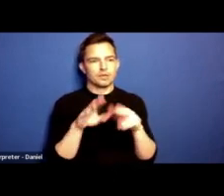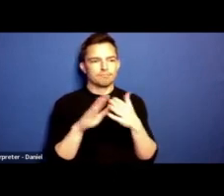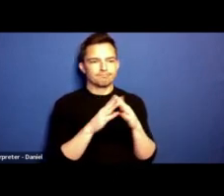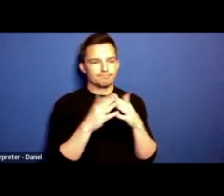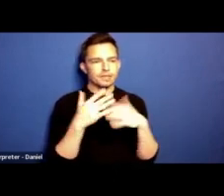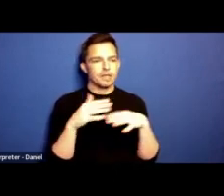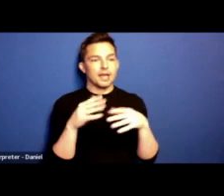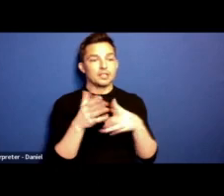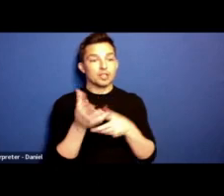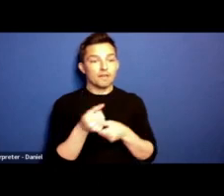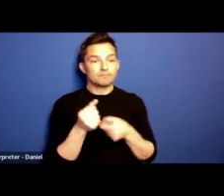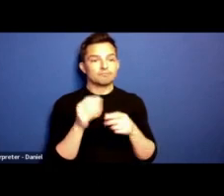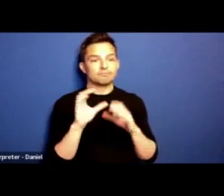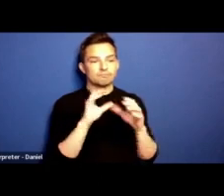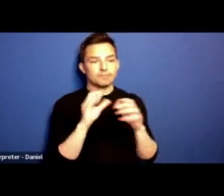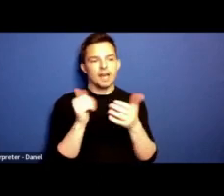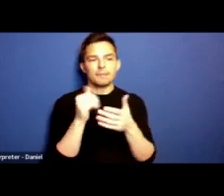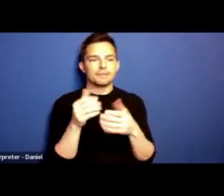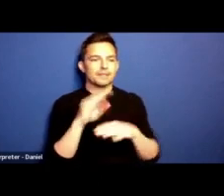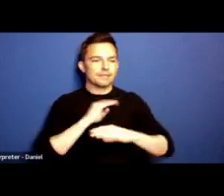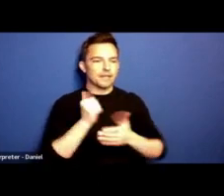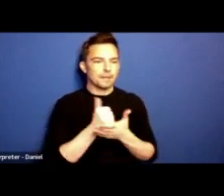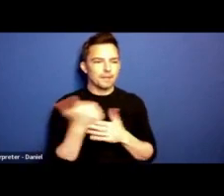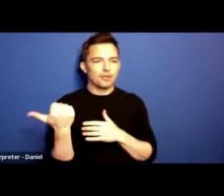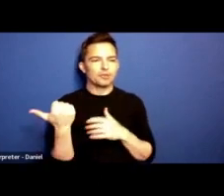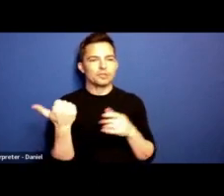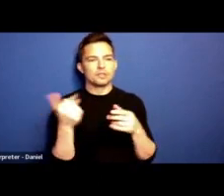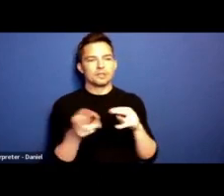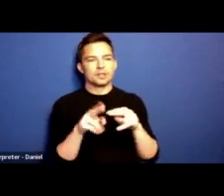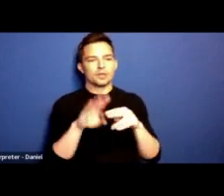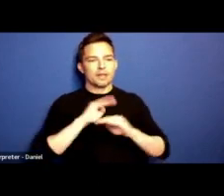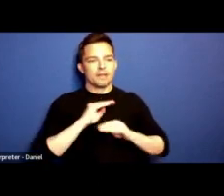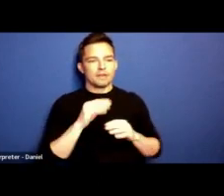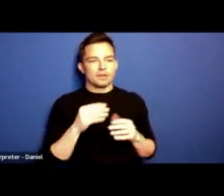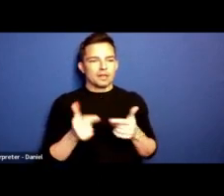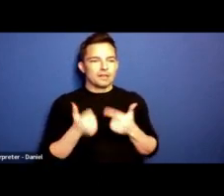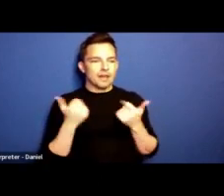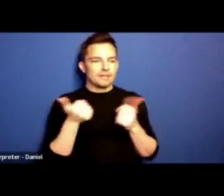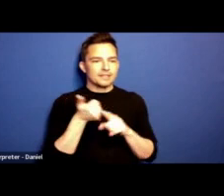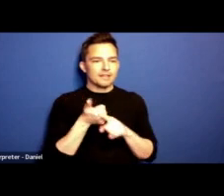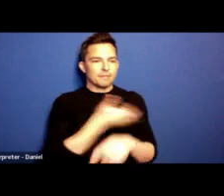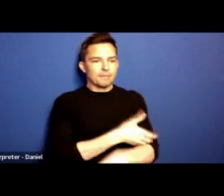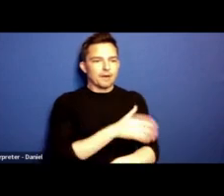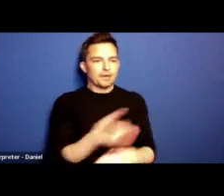satisfaction in assisting others, increasing self confidence, decrease isolation, and increase of average skills.